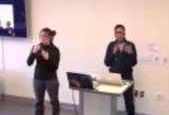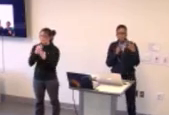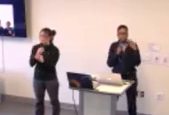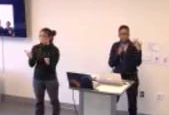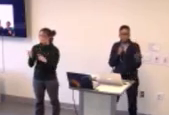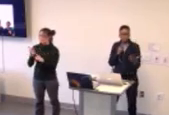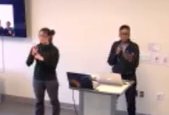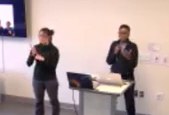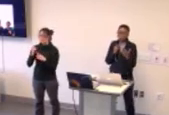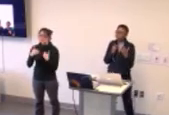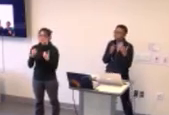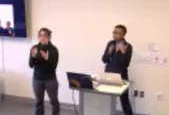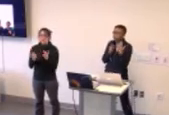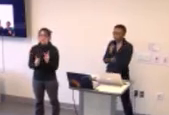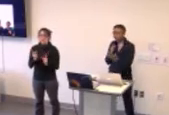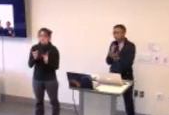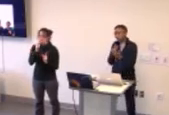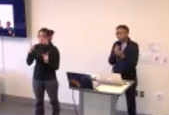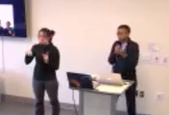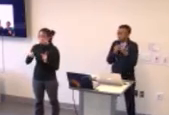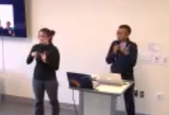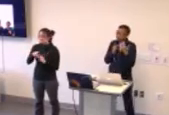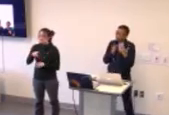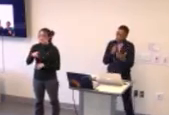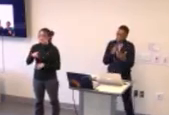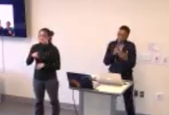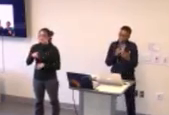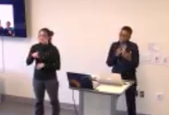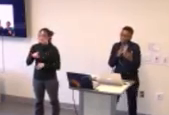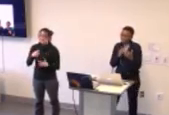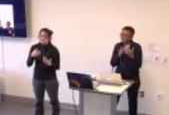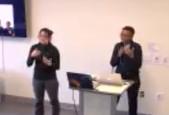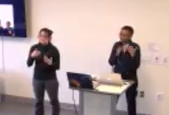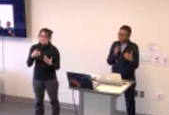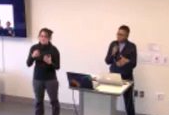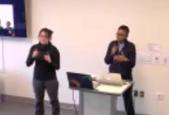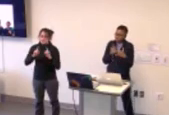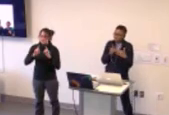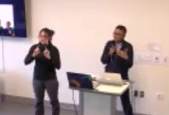There's a lot of people who have gone from us. Either in a physical space.